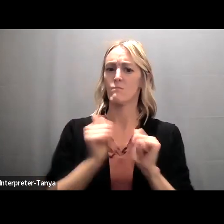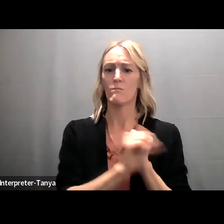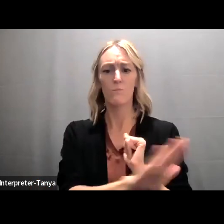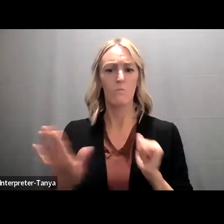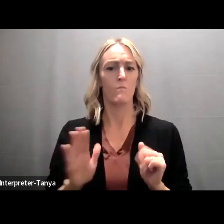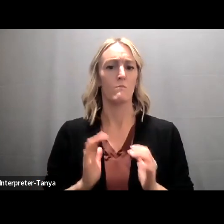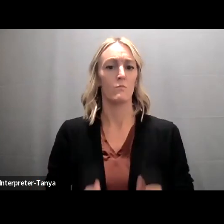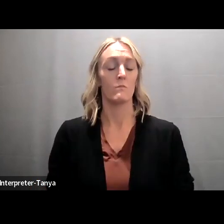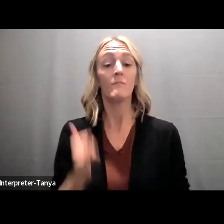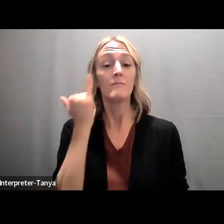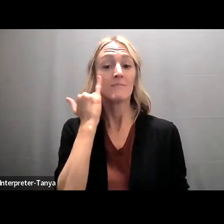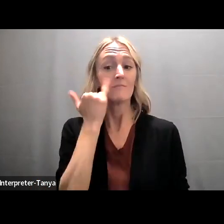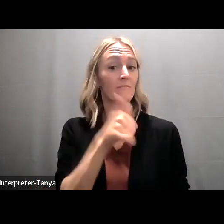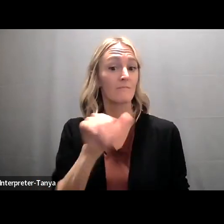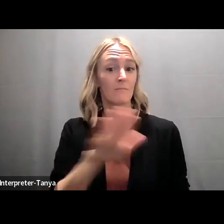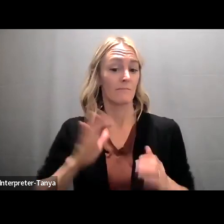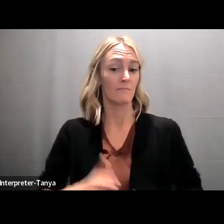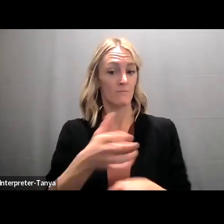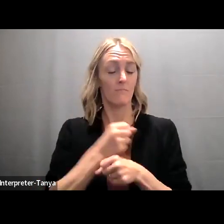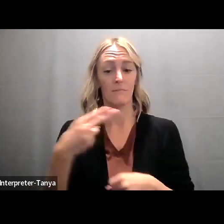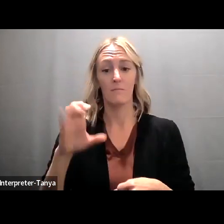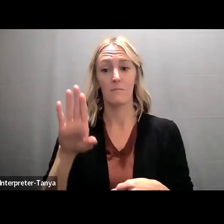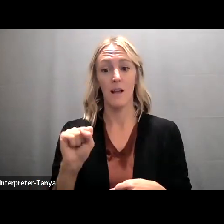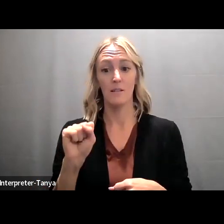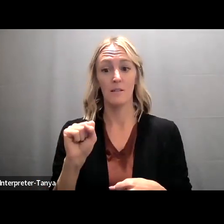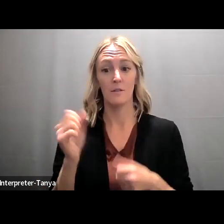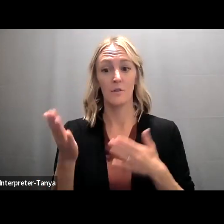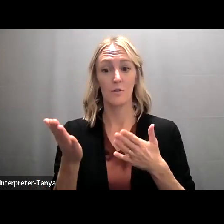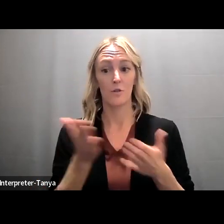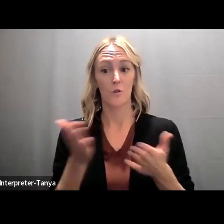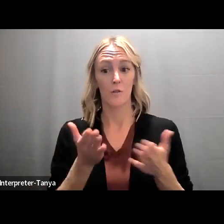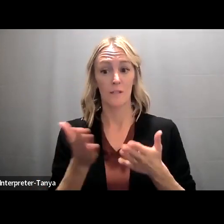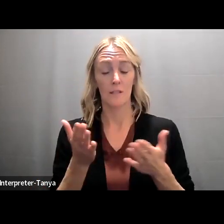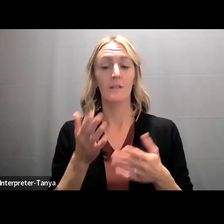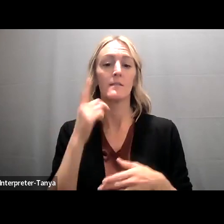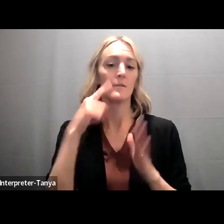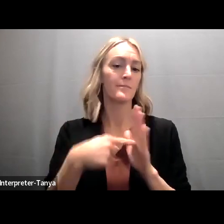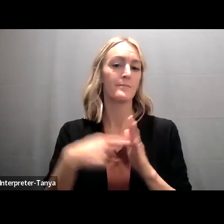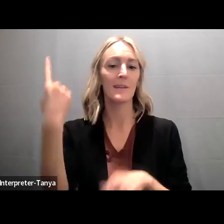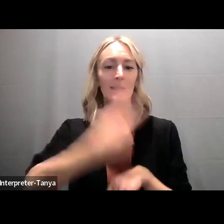If any are receiving HCBS services from provider for example, day programs, residential programs,